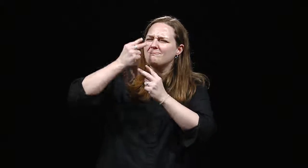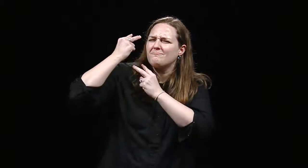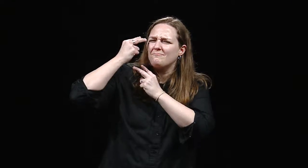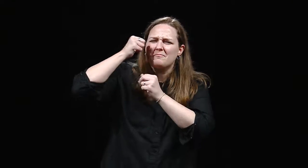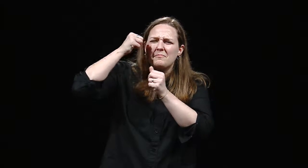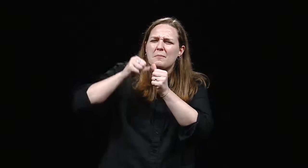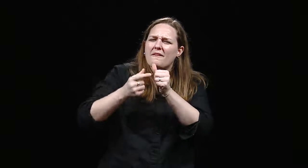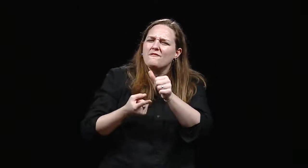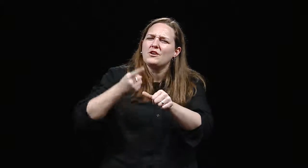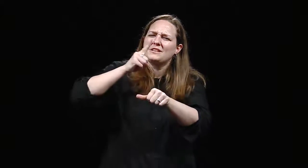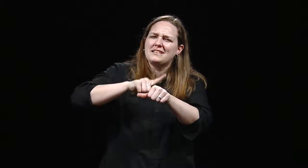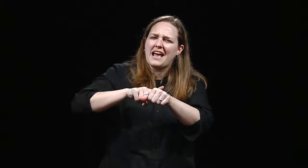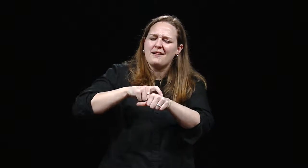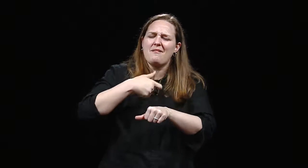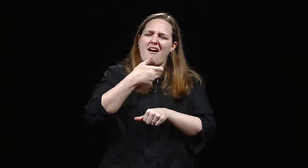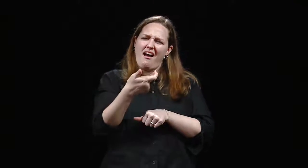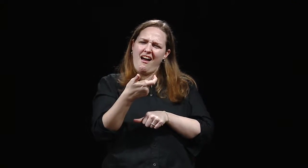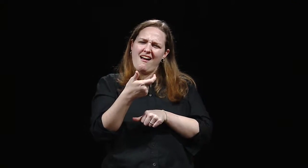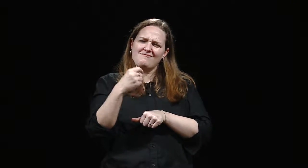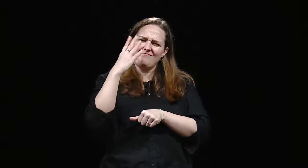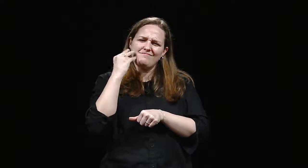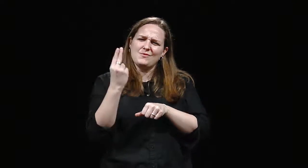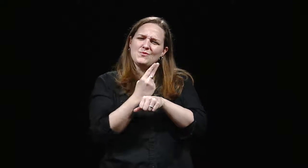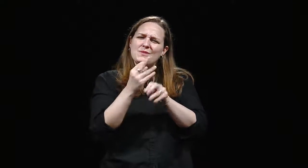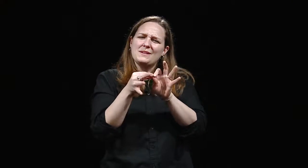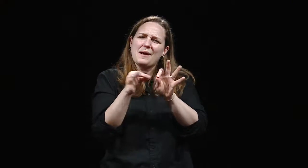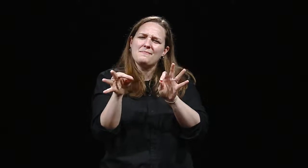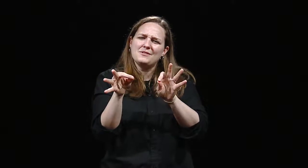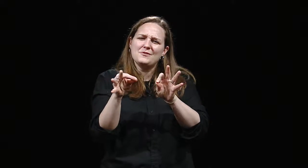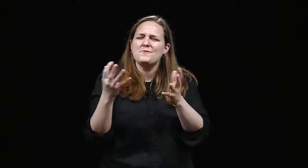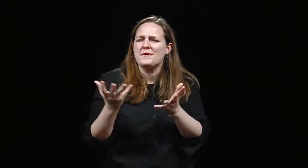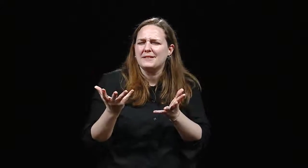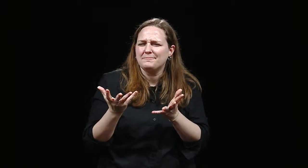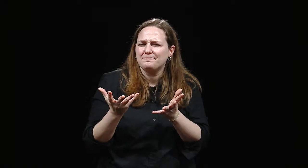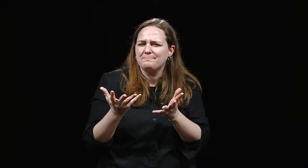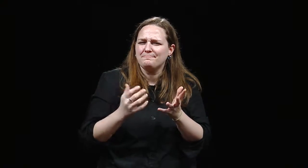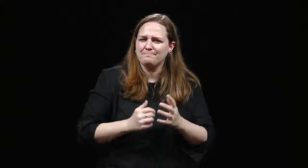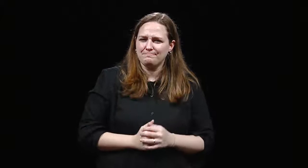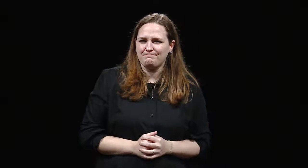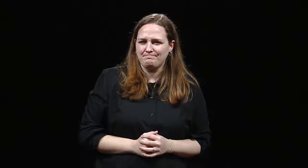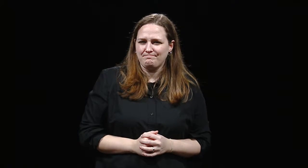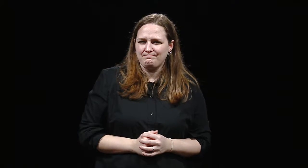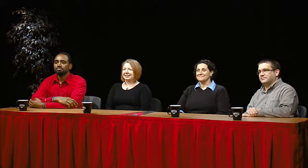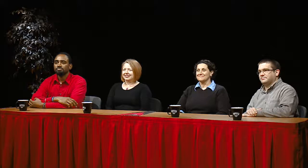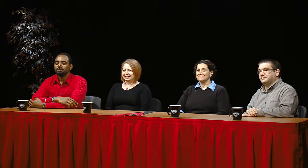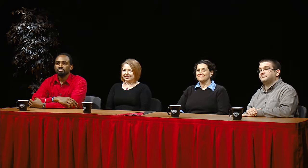Oftentimes, because of the way something is said or pronounced, you can kind of miss bits of information,